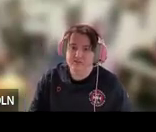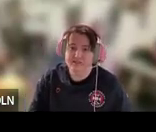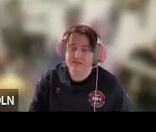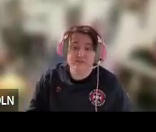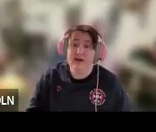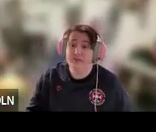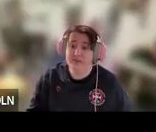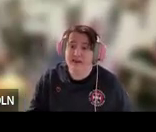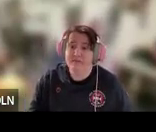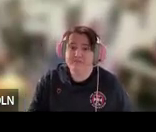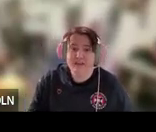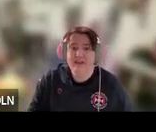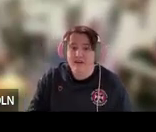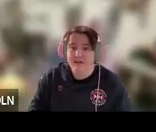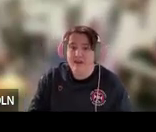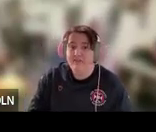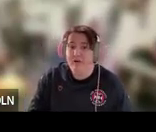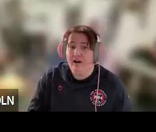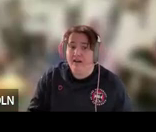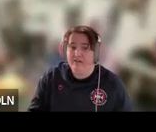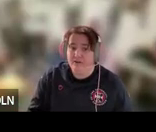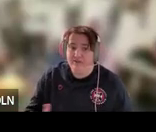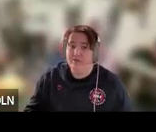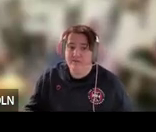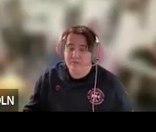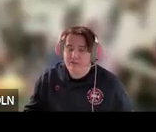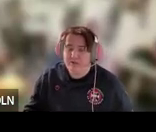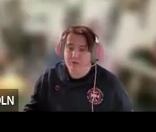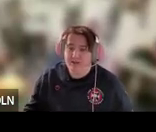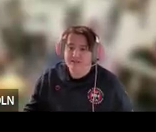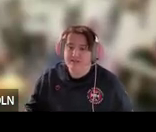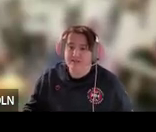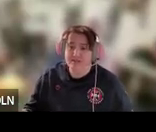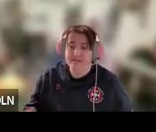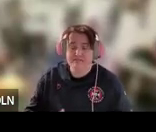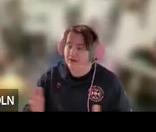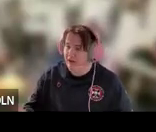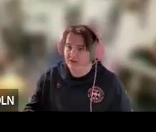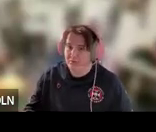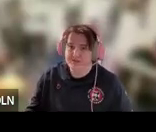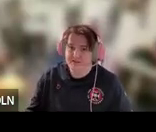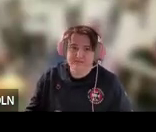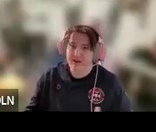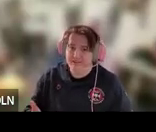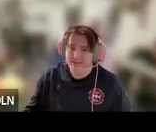So you can see the value in that. An FOI, or a Freedom of Information request, is a hundred percent kind